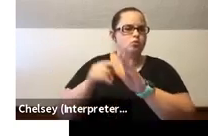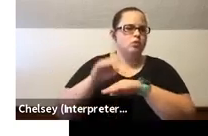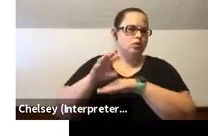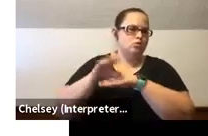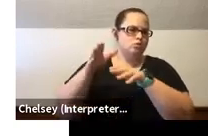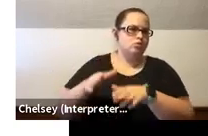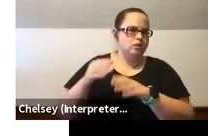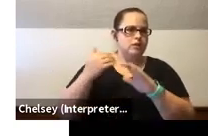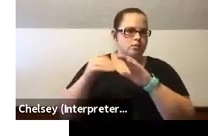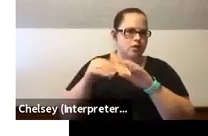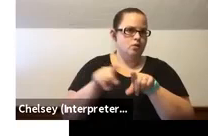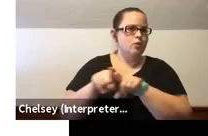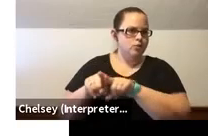Sage Talbot: Alright, so we're going to jump into